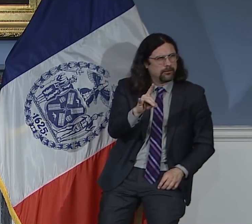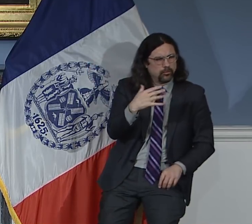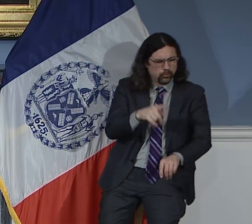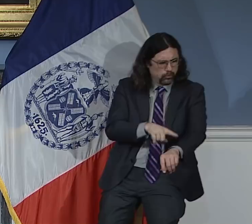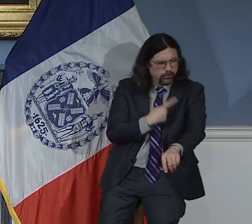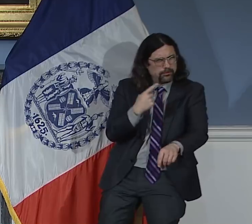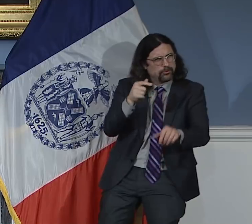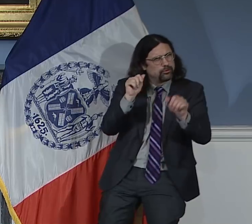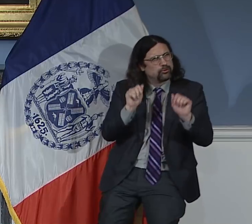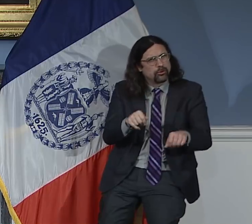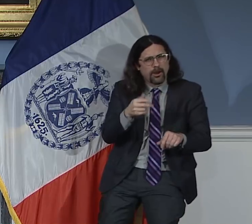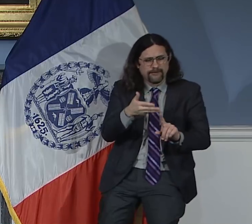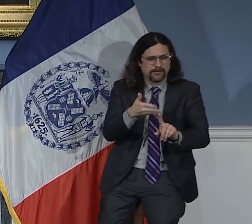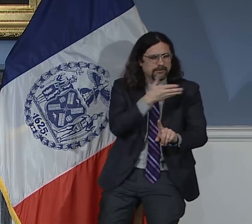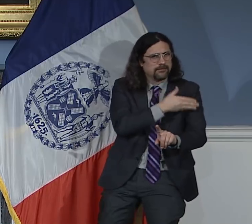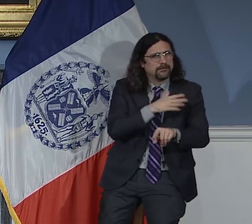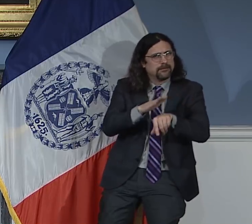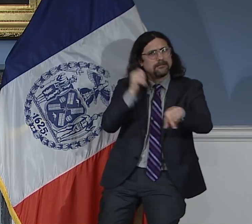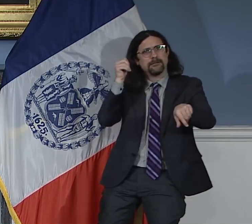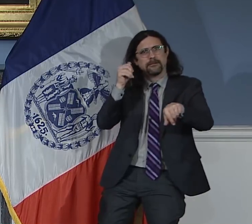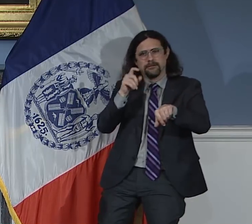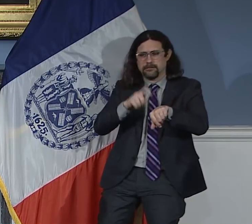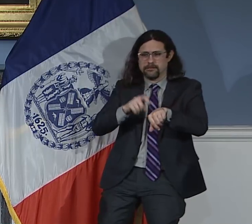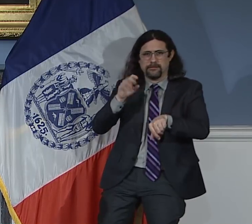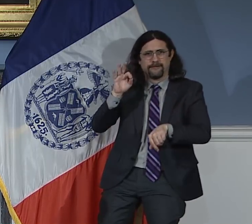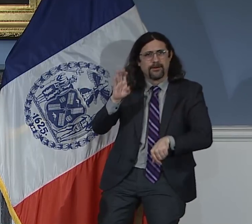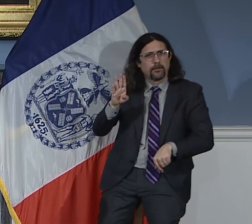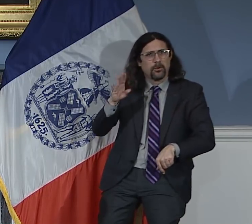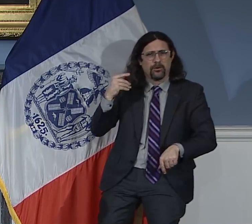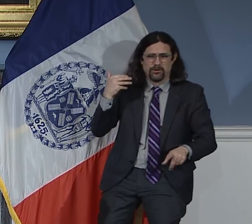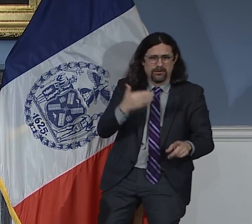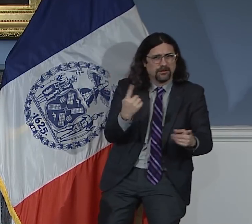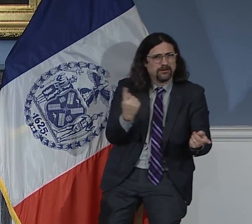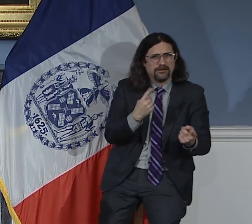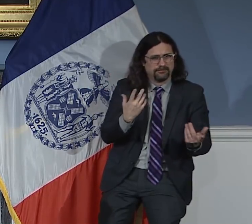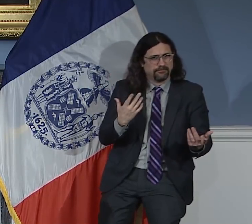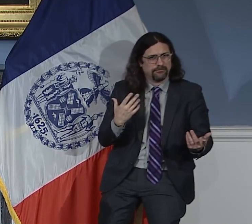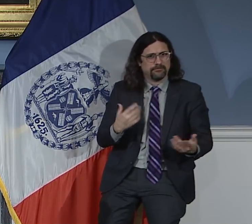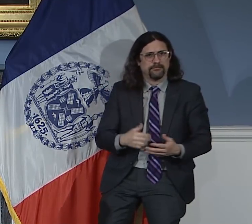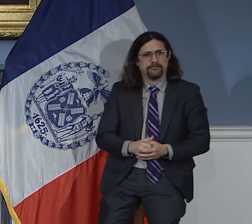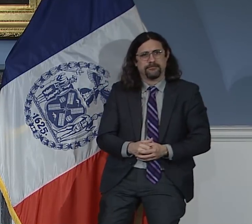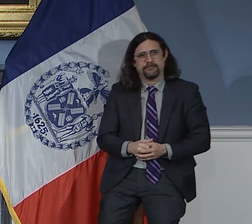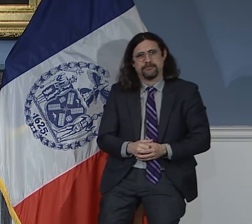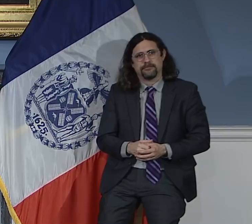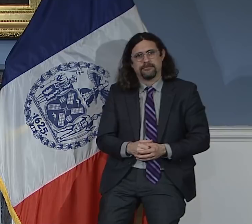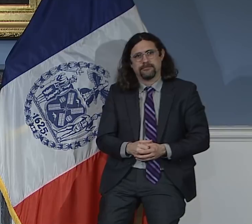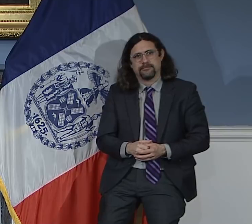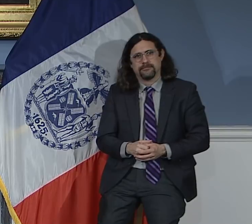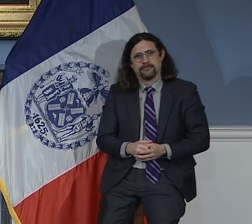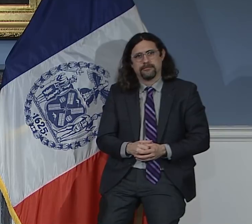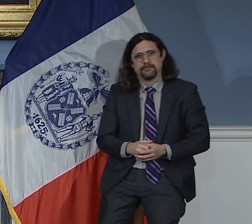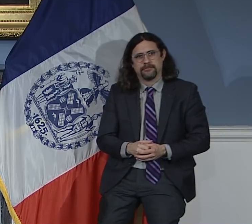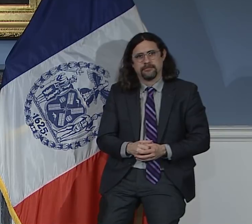JANUARY, BUT HE'S FINALLY DONE IT. AN WDEN KOWT HE